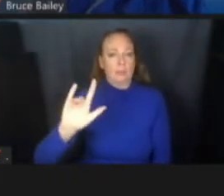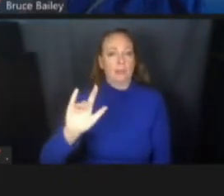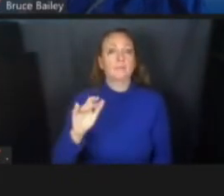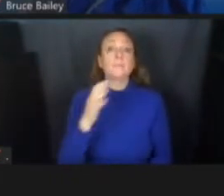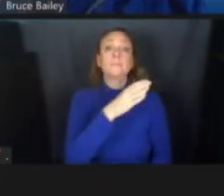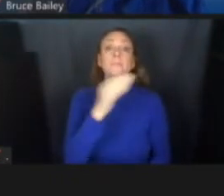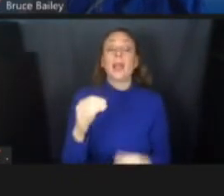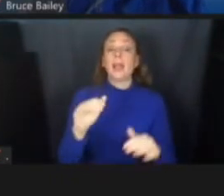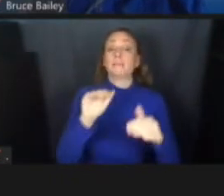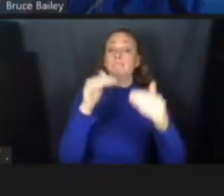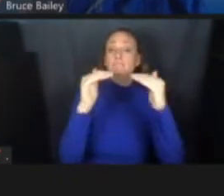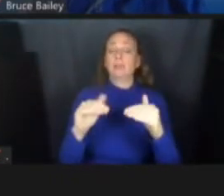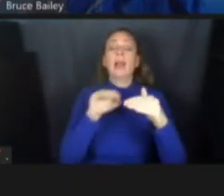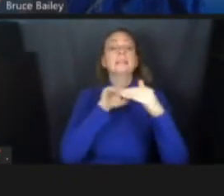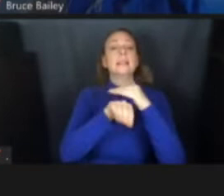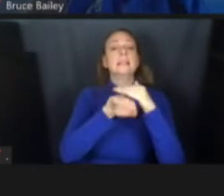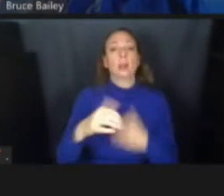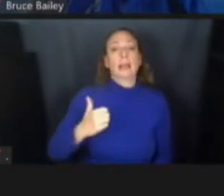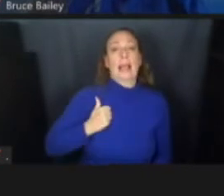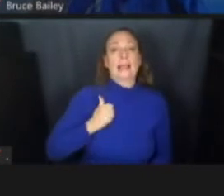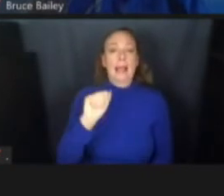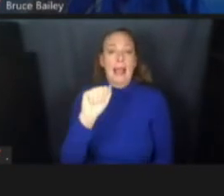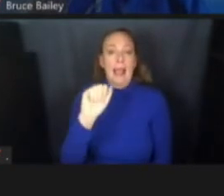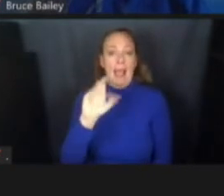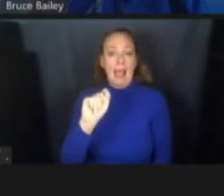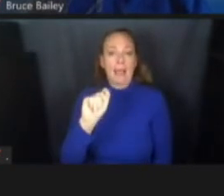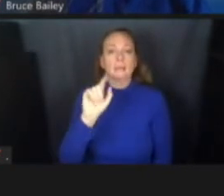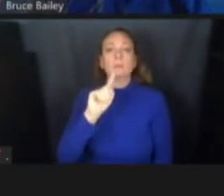which talks about removing barriers by 2040.